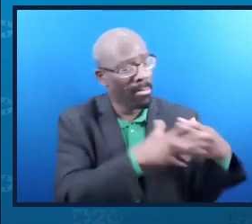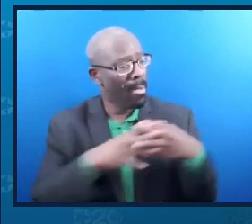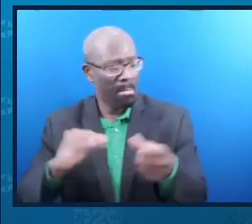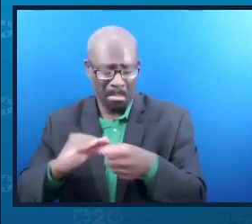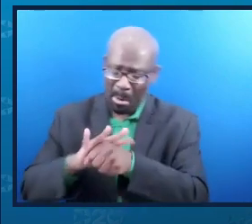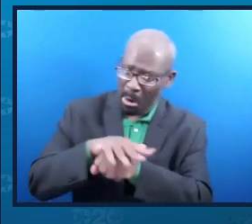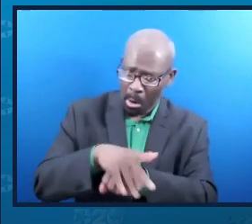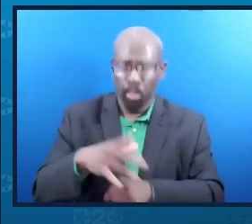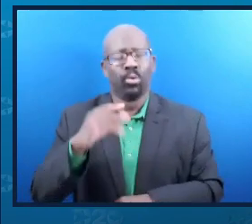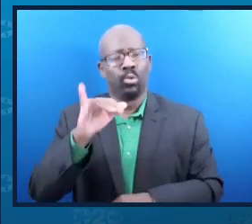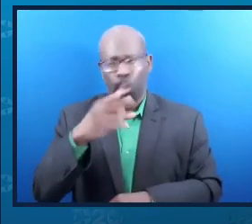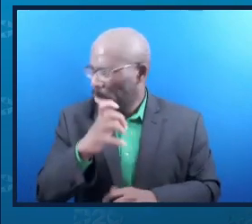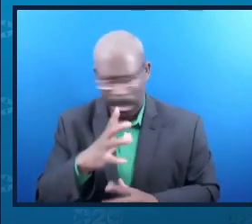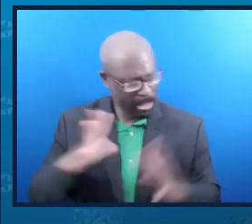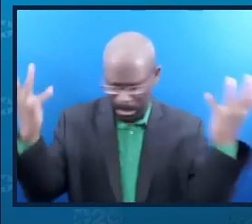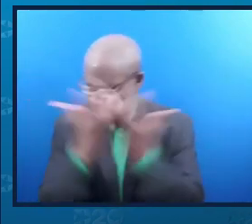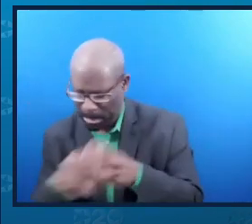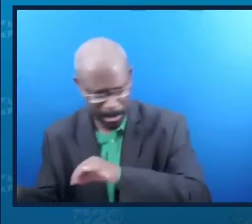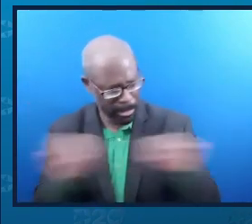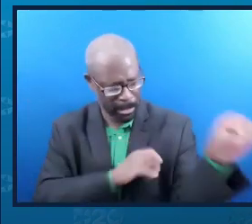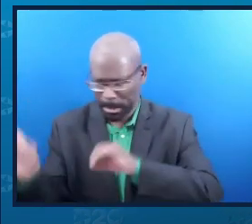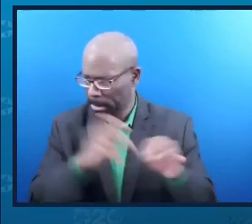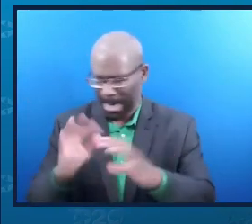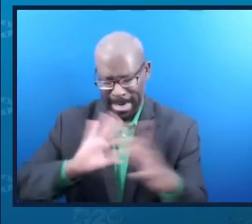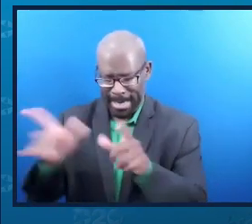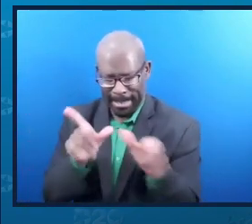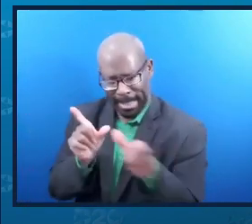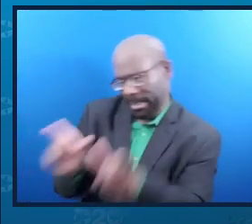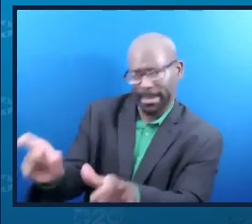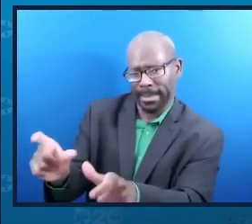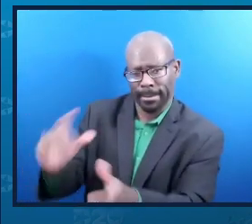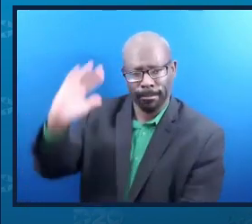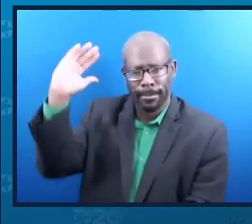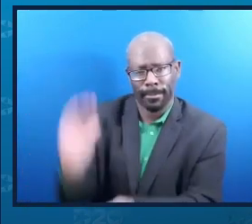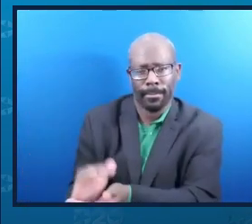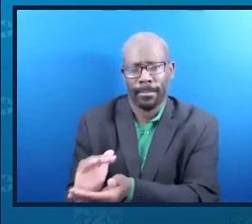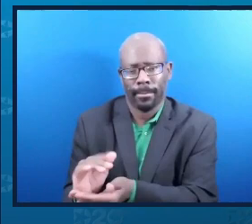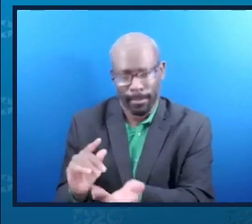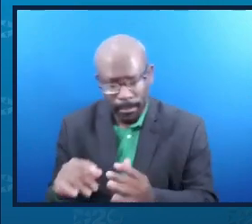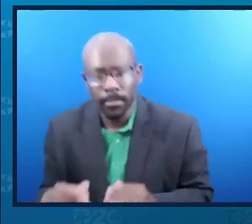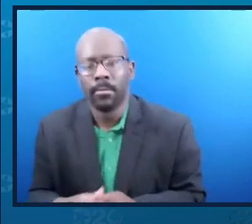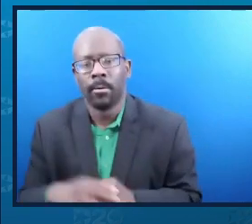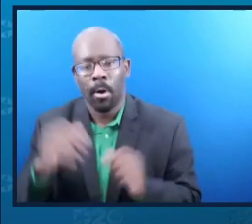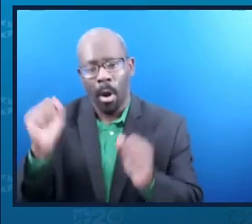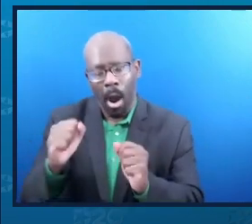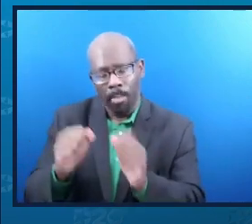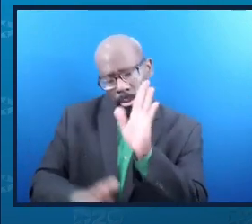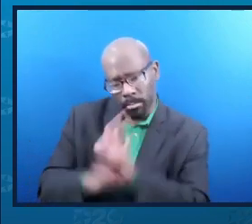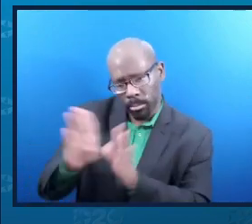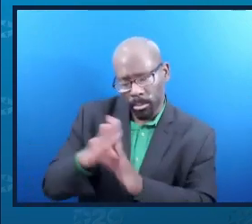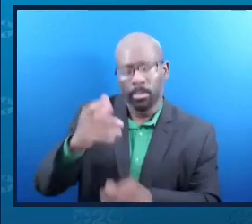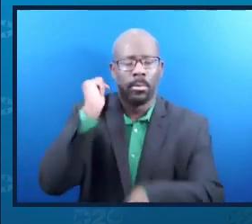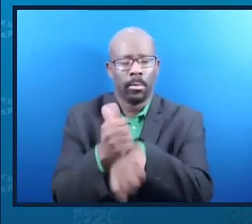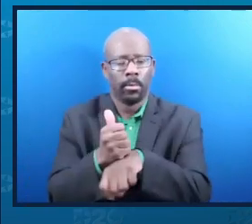THE AFFORDABLE CARE ACT AND NAIL DONE THE FOT VOTES TO MAKE IT LAW.